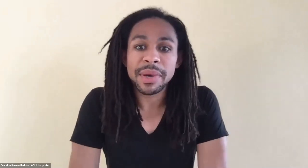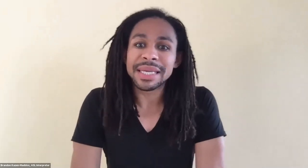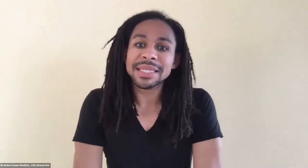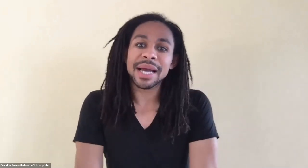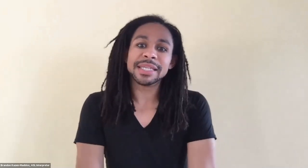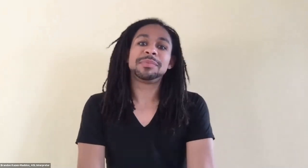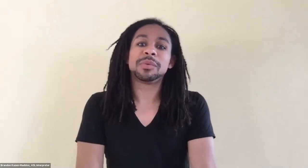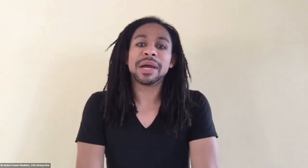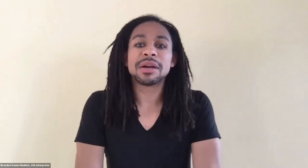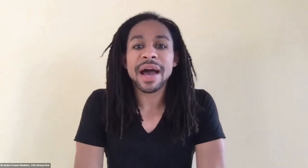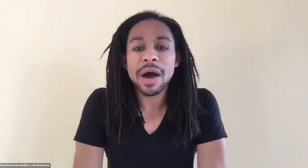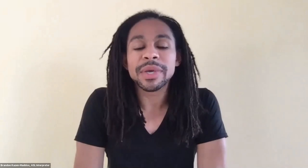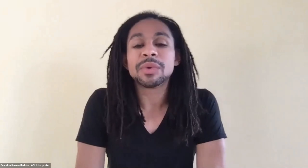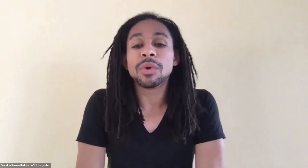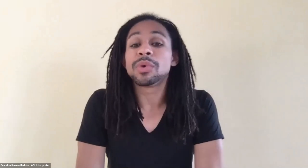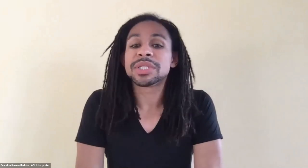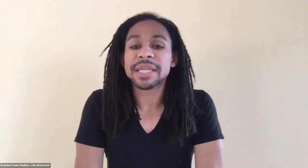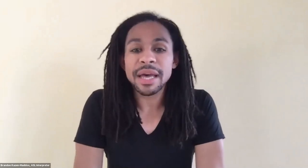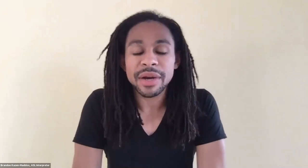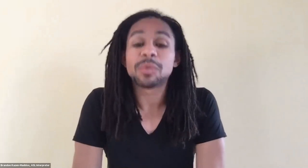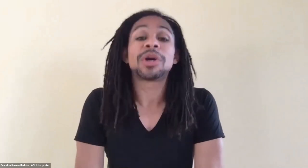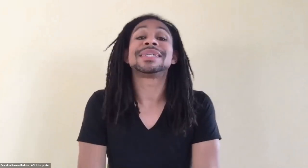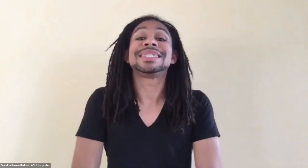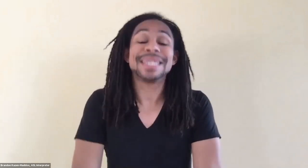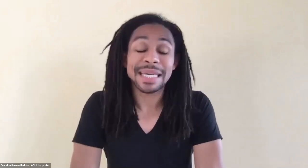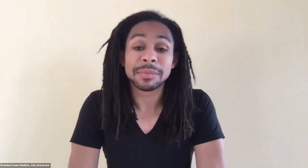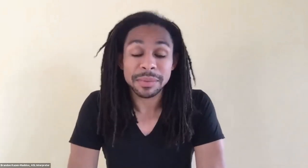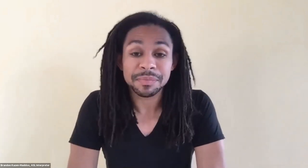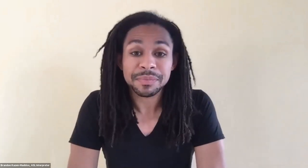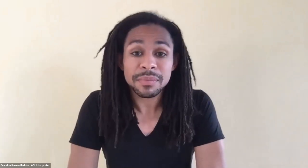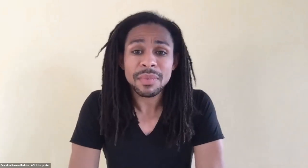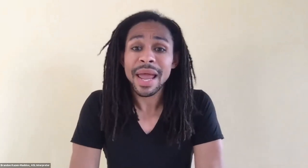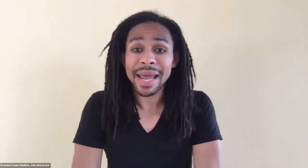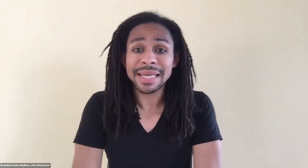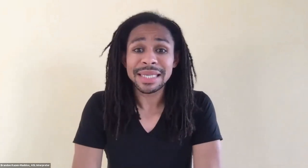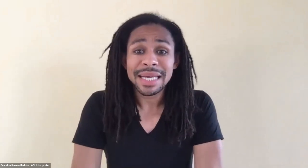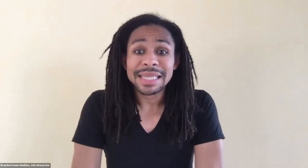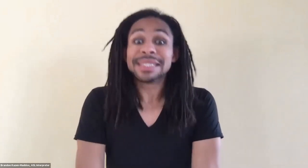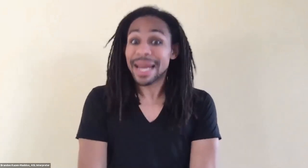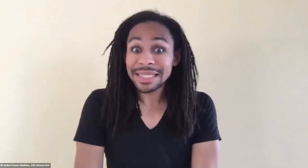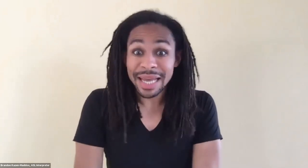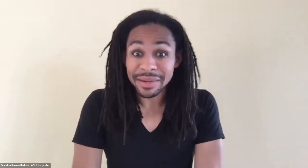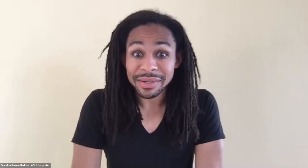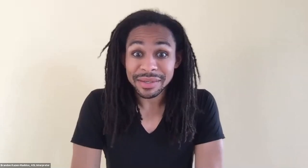but EDI needs to be aware of how we can all work together and work as a team and stand together.